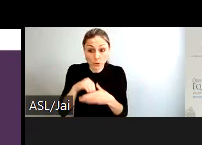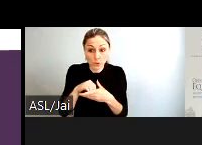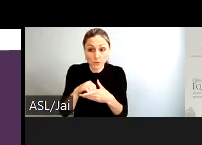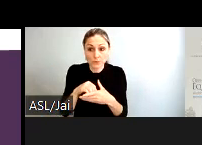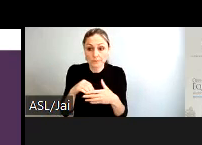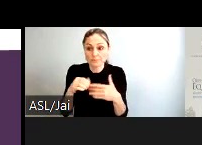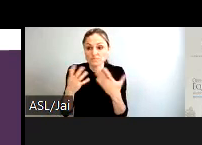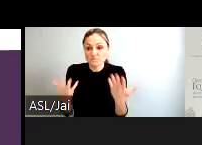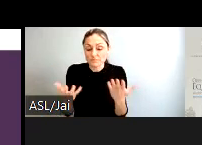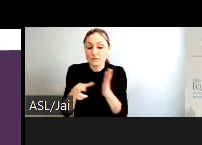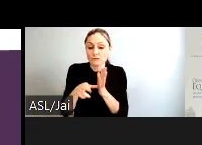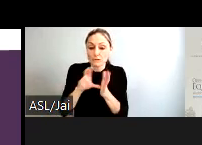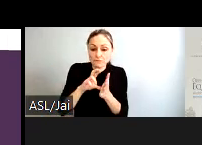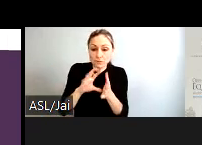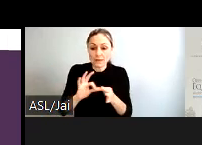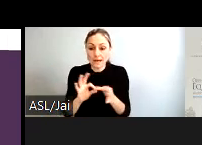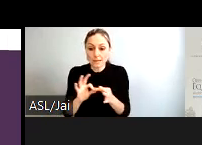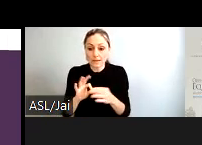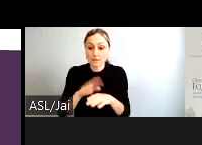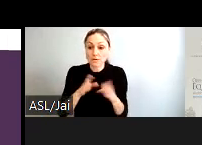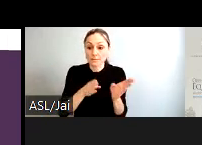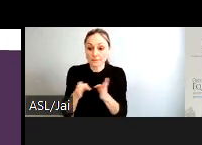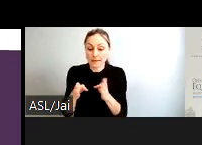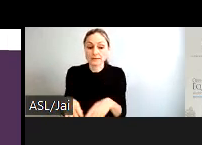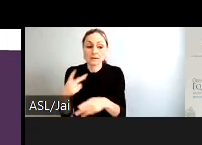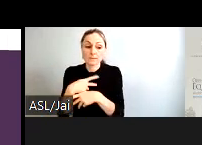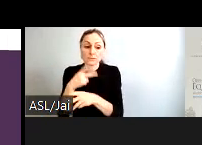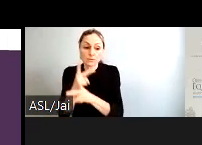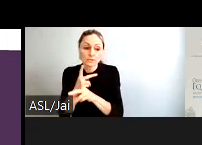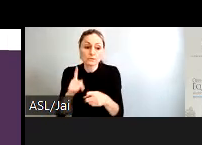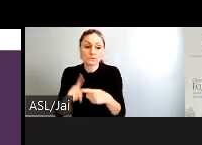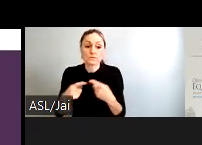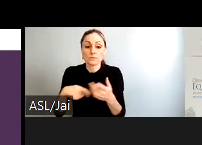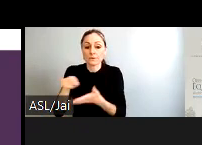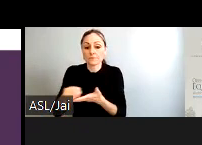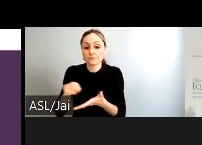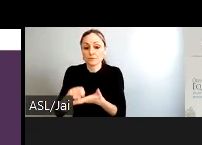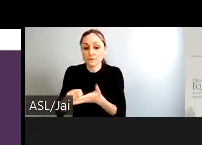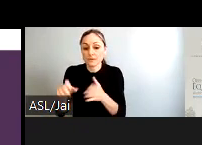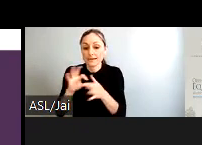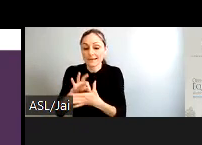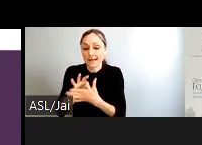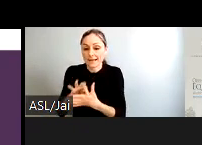reviewing or commenting on a plan, producing or reviewing written content such as reports,